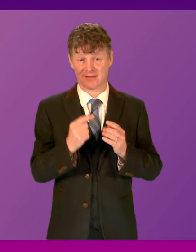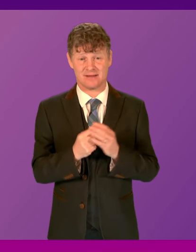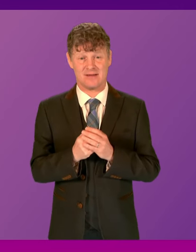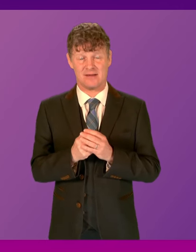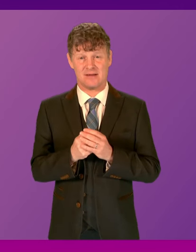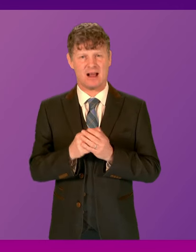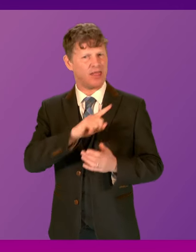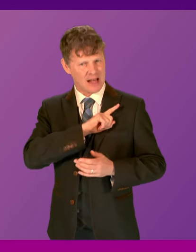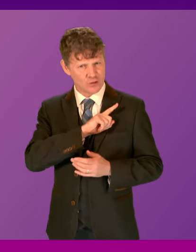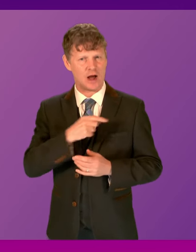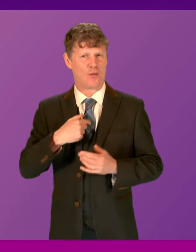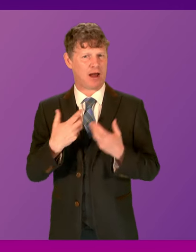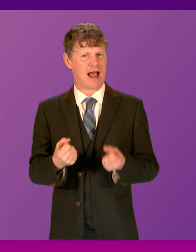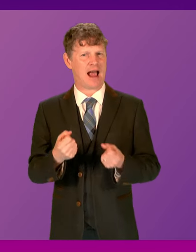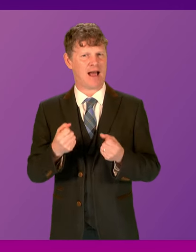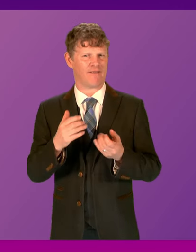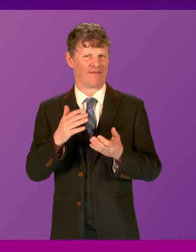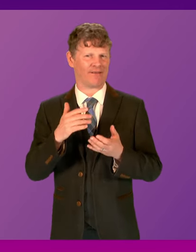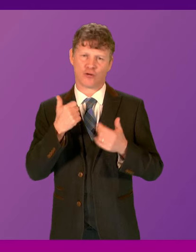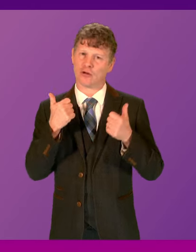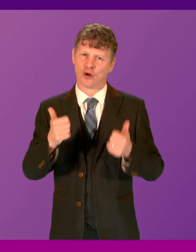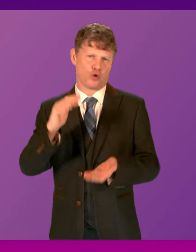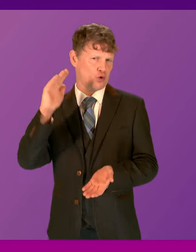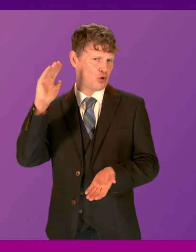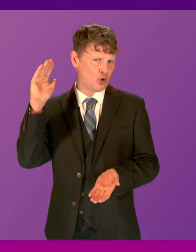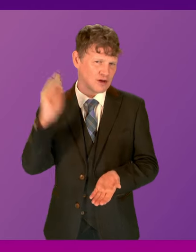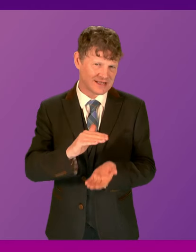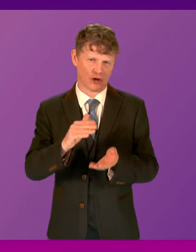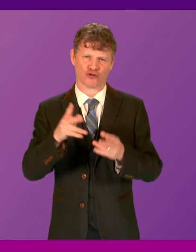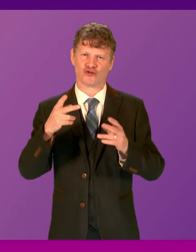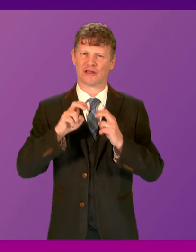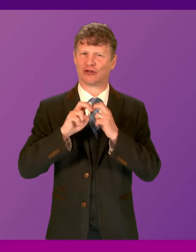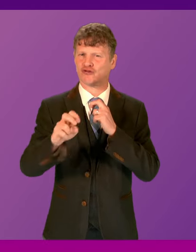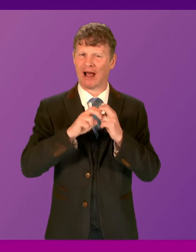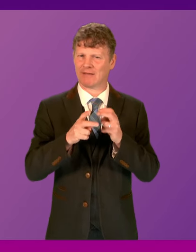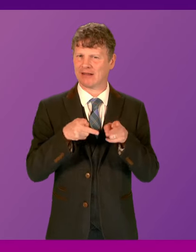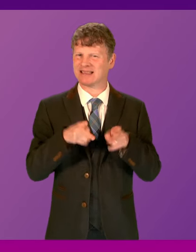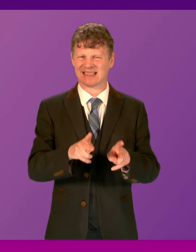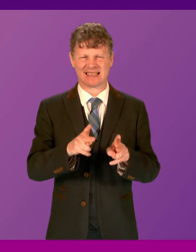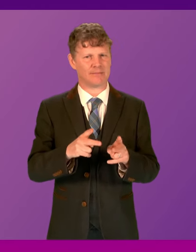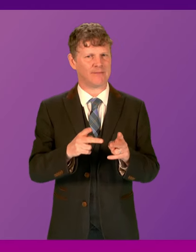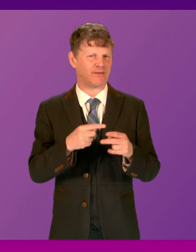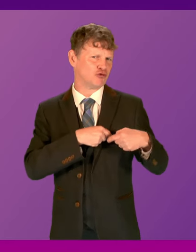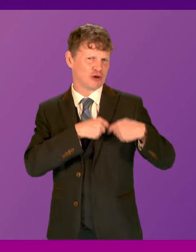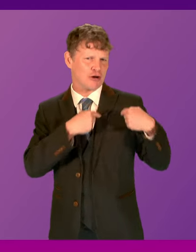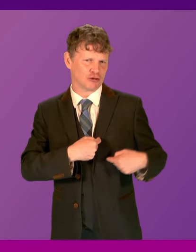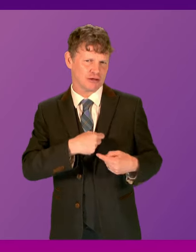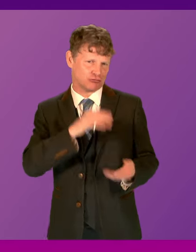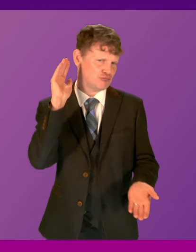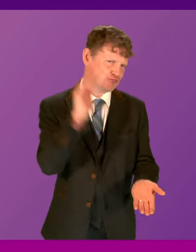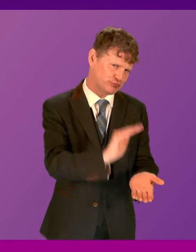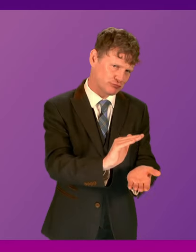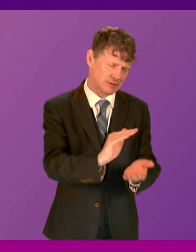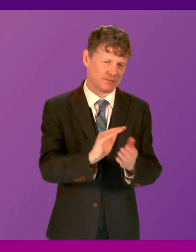have the extremely generous concessionary travel scheme. I say gently to Alex Rowley that that is why I make the point that, when we introduce various policies to encourage modal shift to reduce our carbon emissions, it is extremely